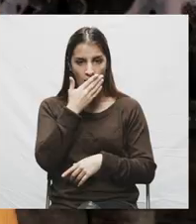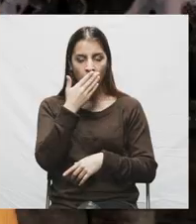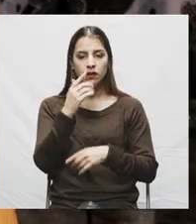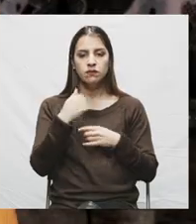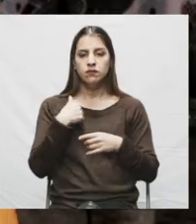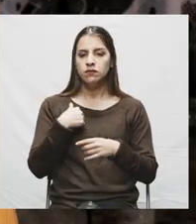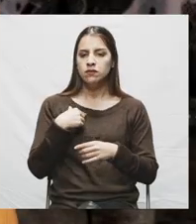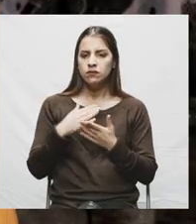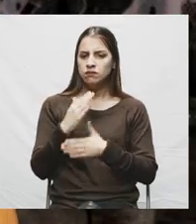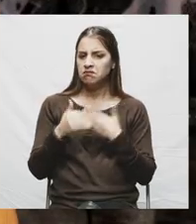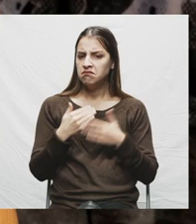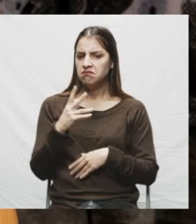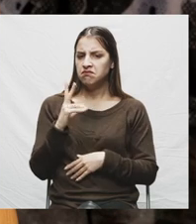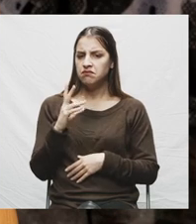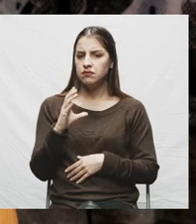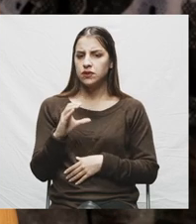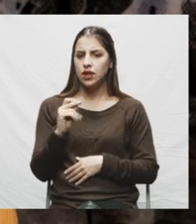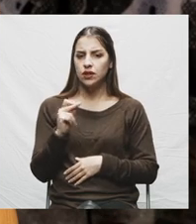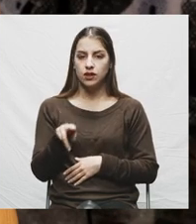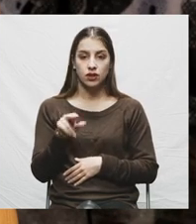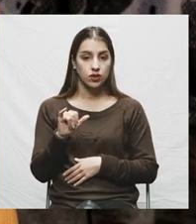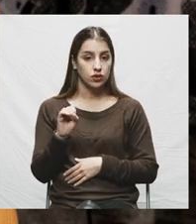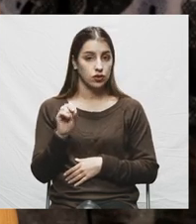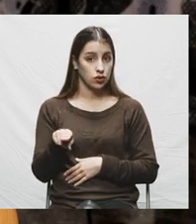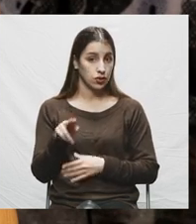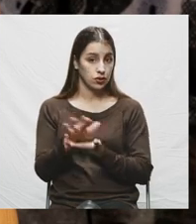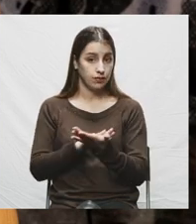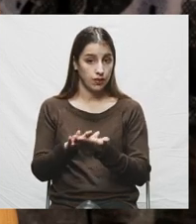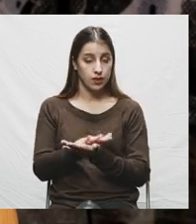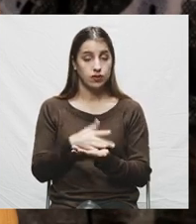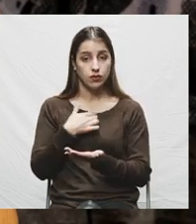Thus, I kept Cunningham always as a base and I really enjoyed the technique.